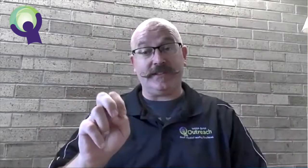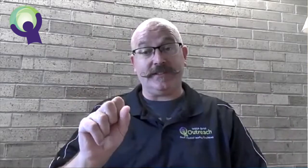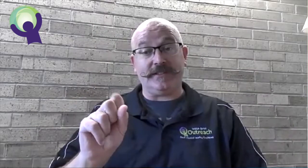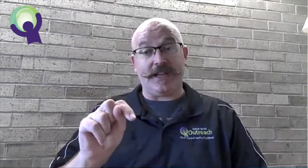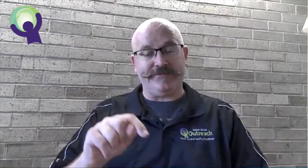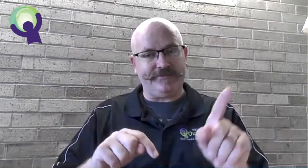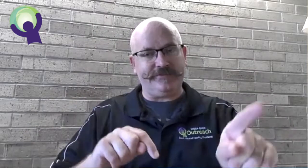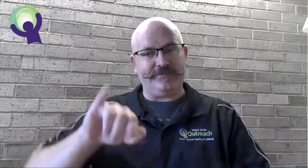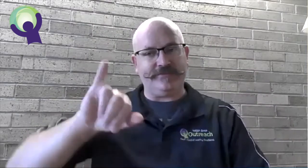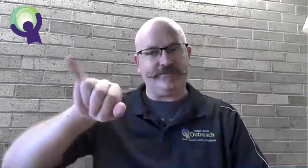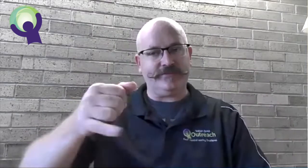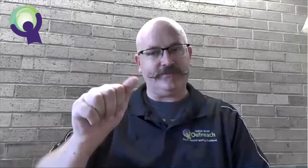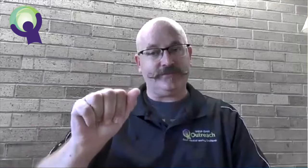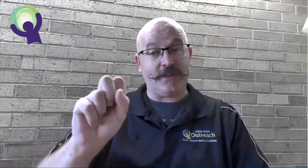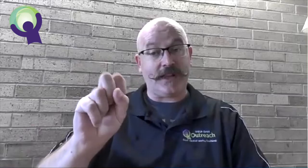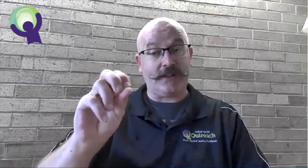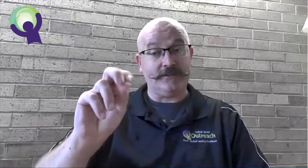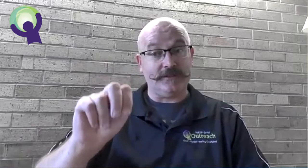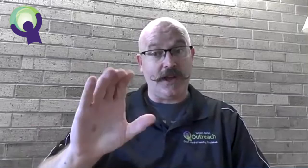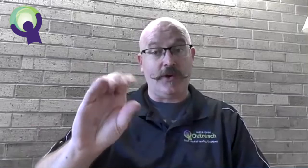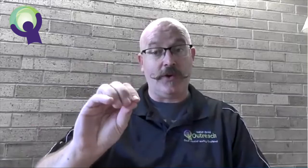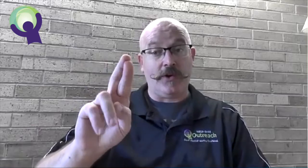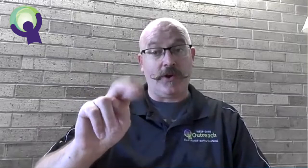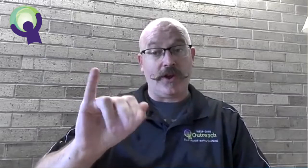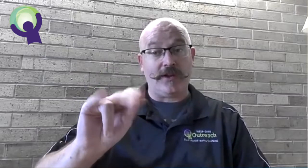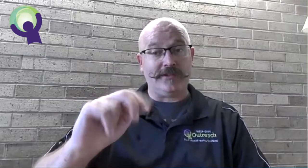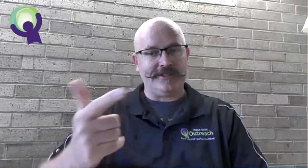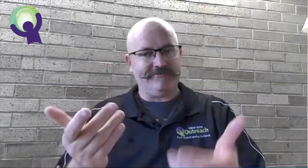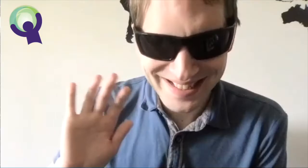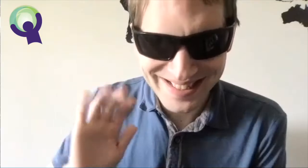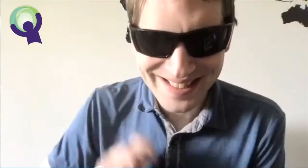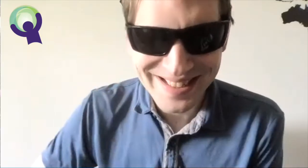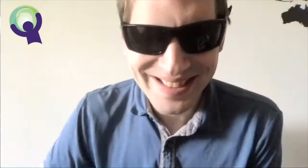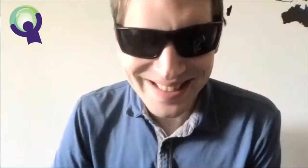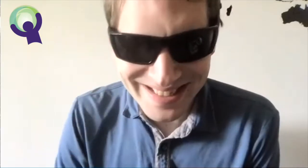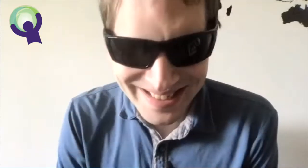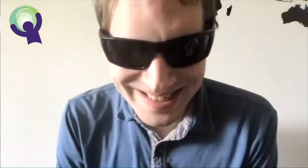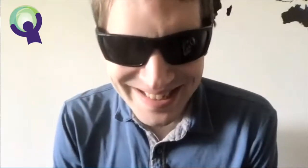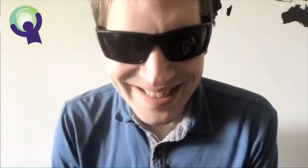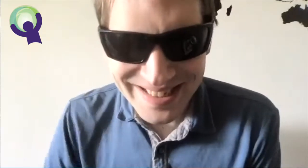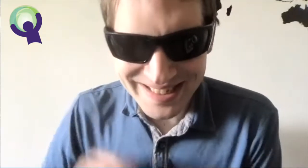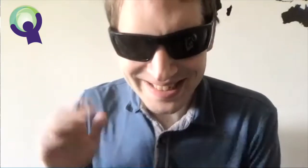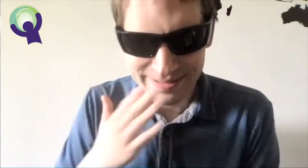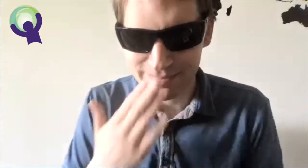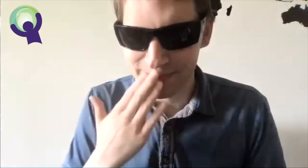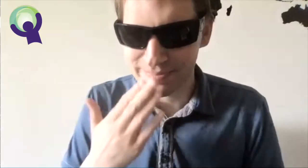We have a special guest with us today Jason Corning. (Jason) Hello!